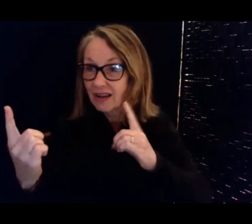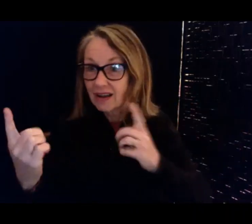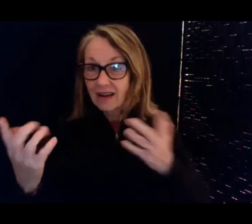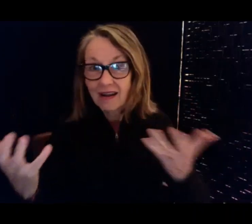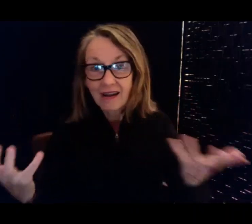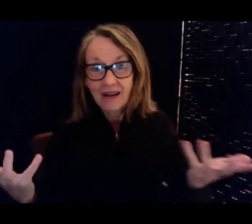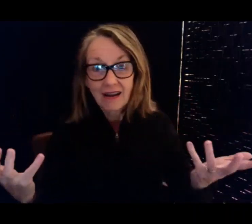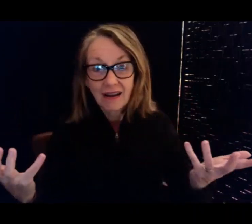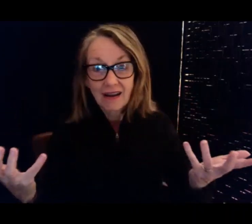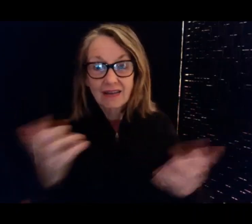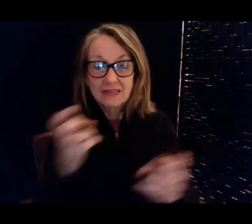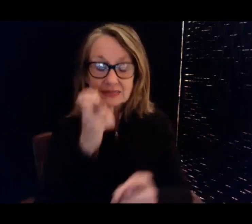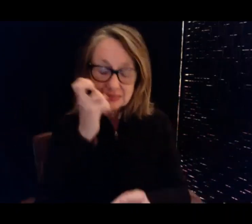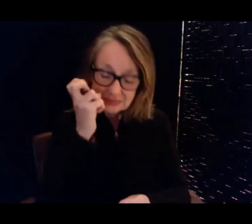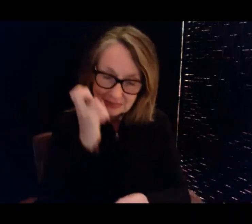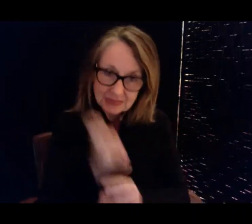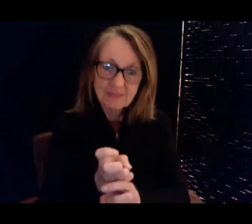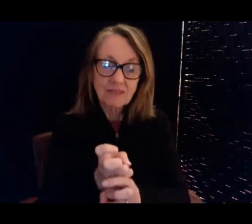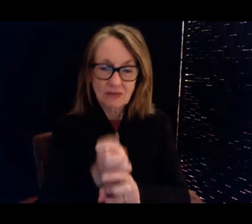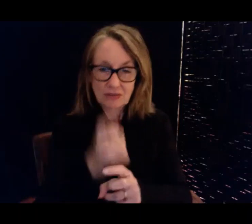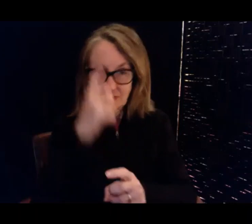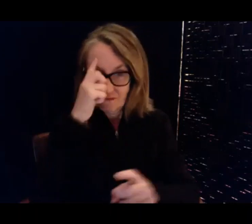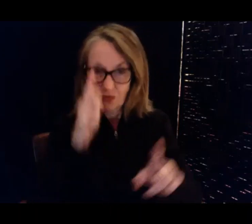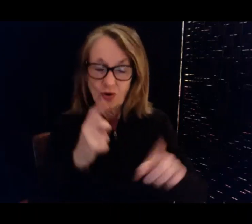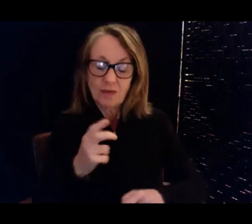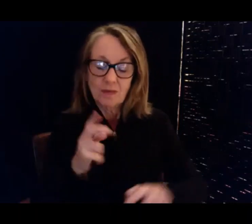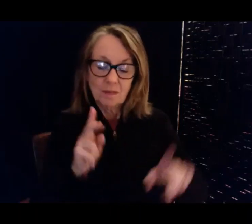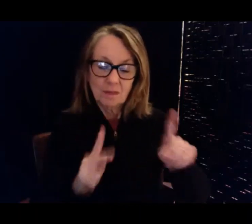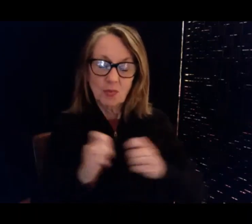difficult for people with hearing loss because there's reduced